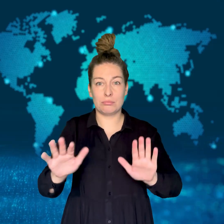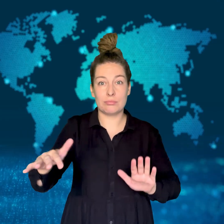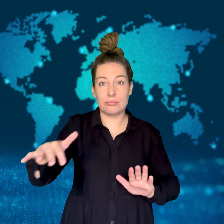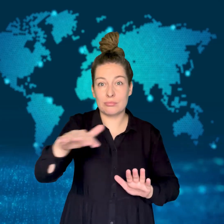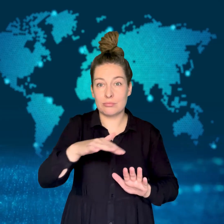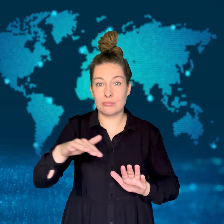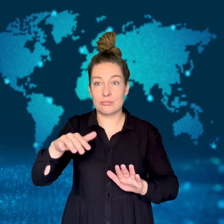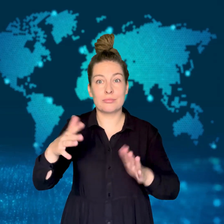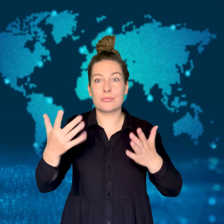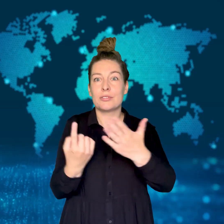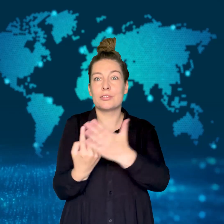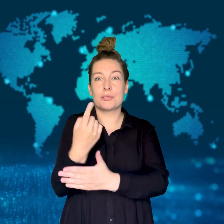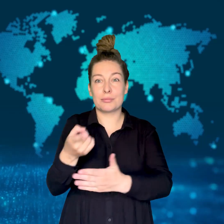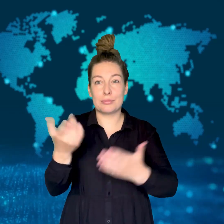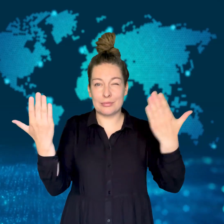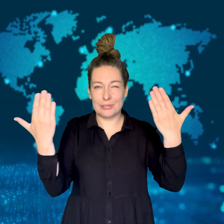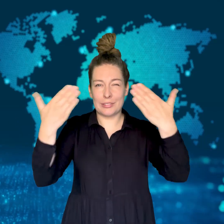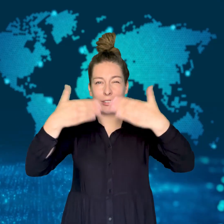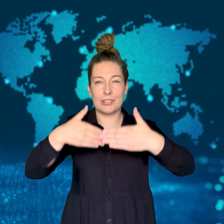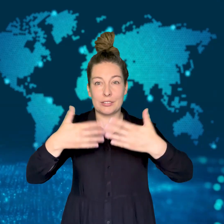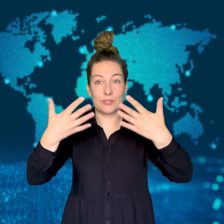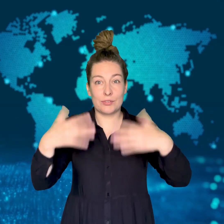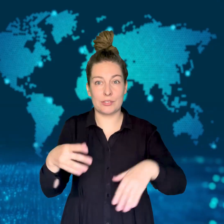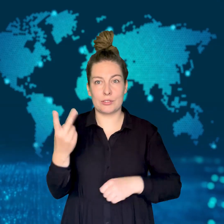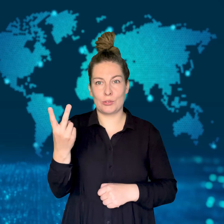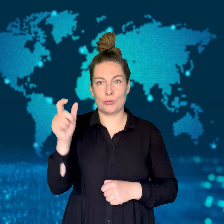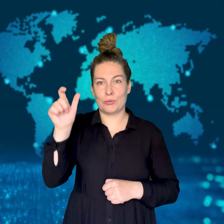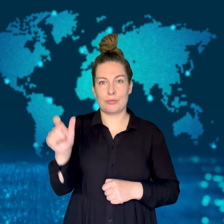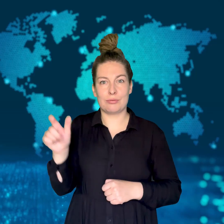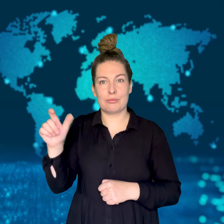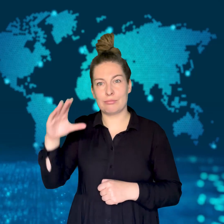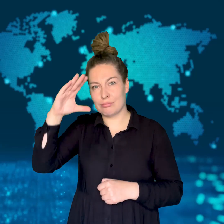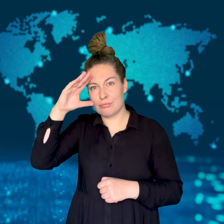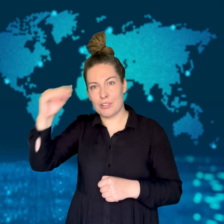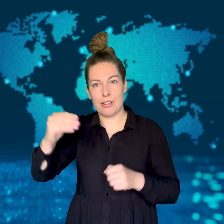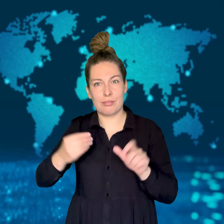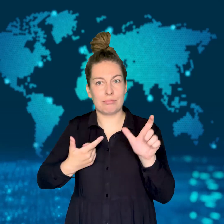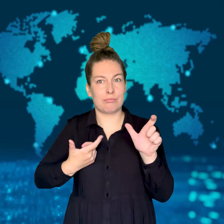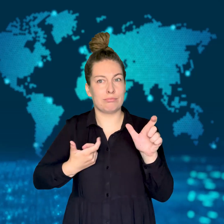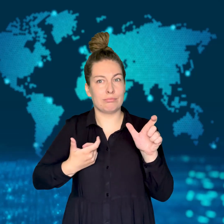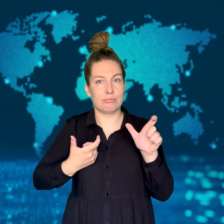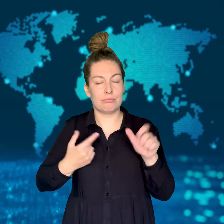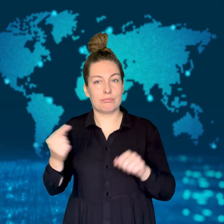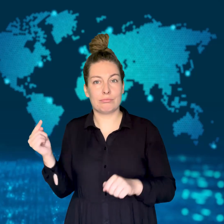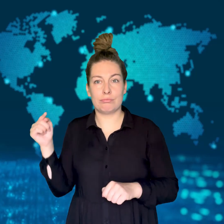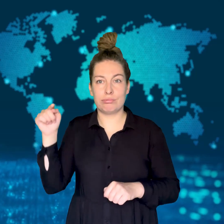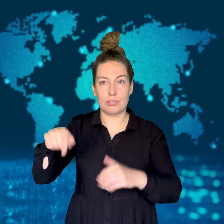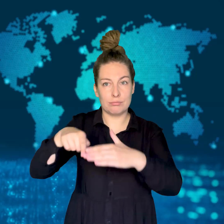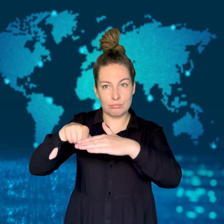The grandparents were held at gunpoint to keep them from intervening.